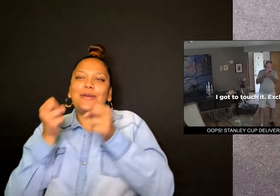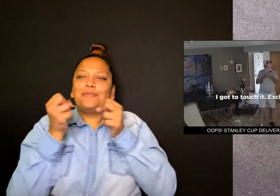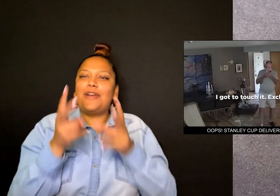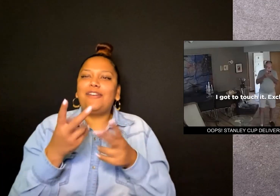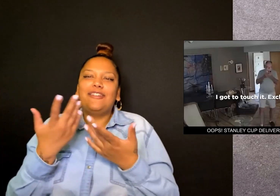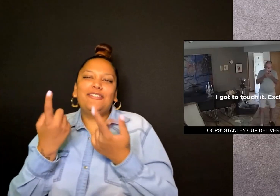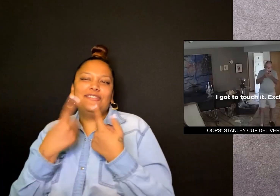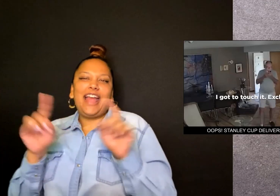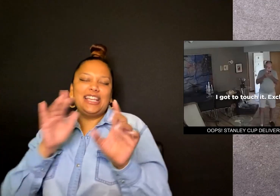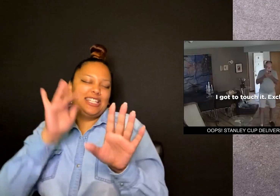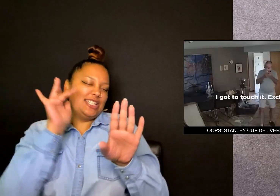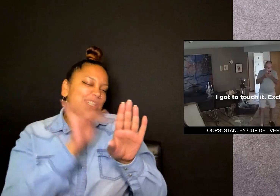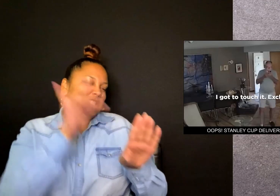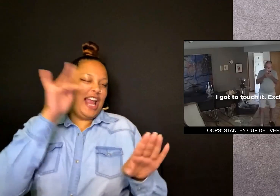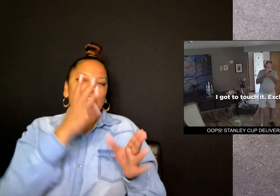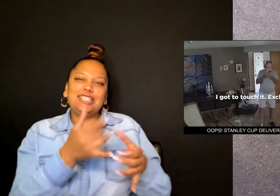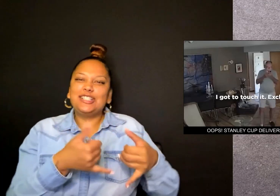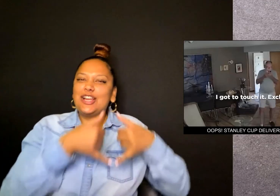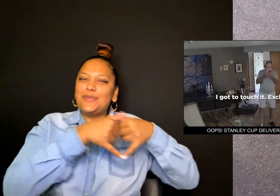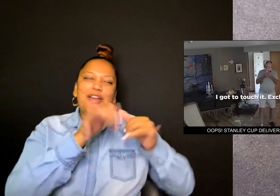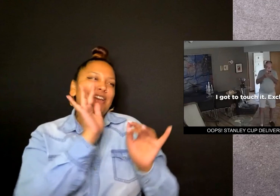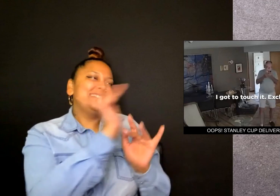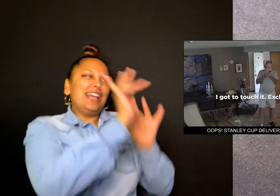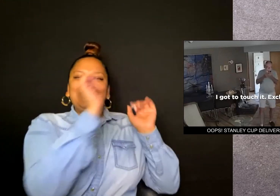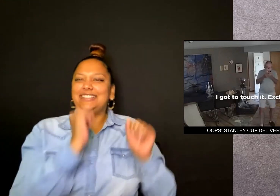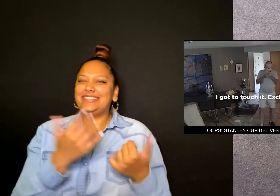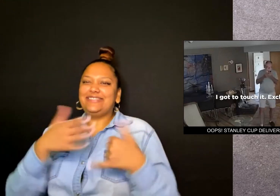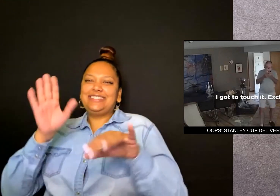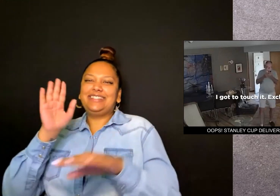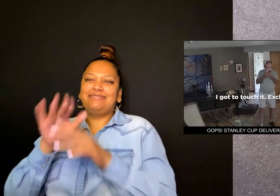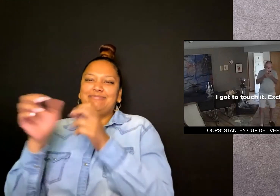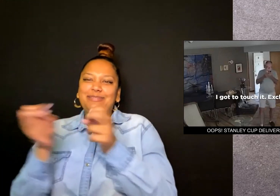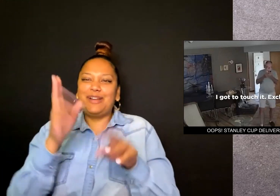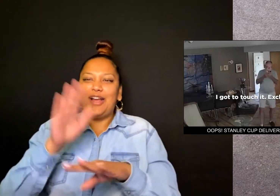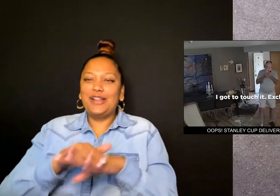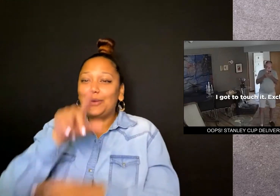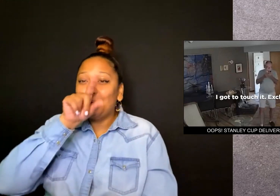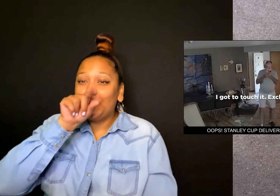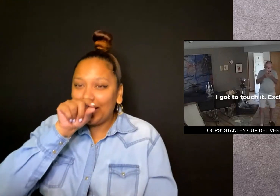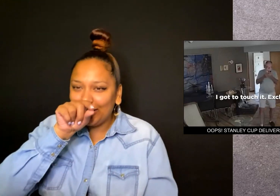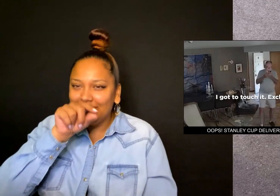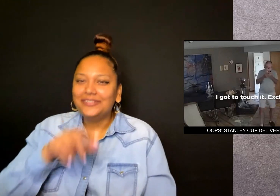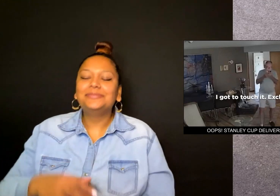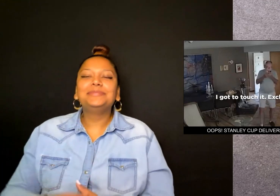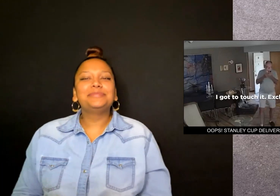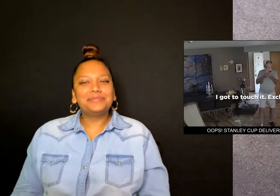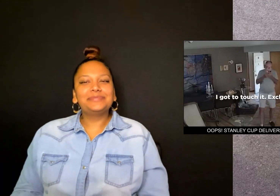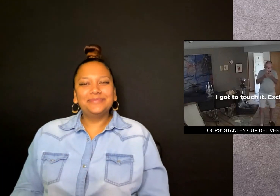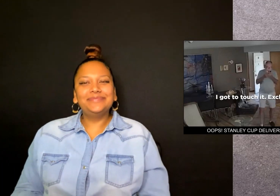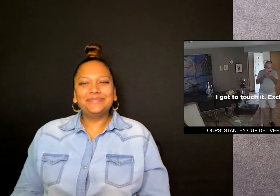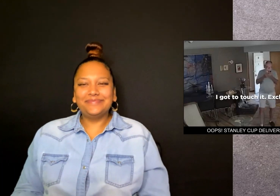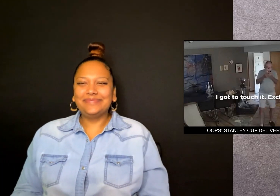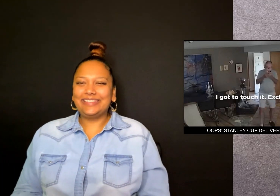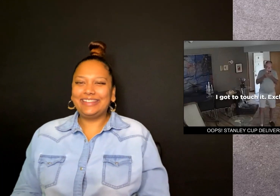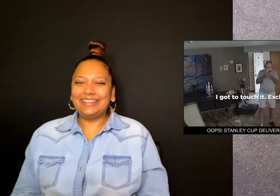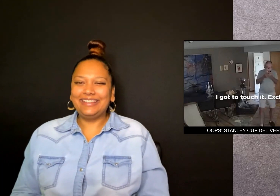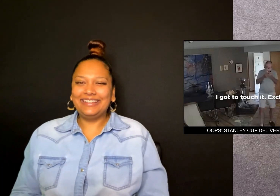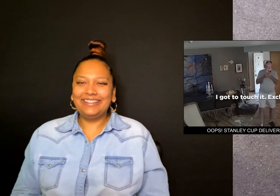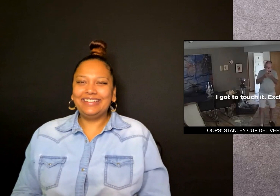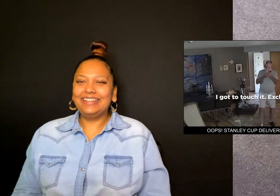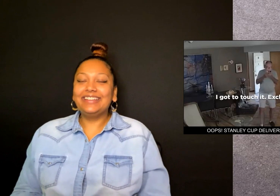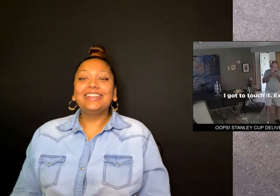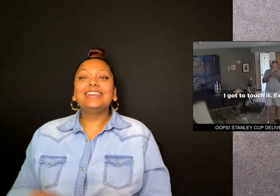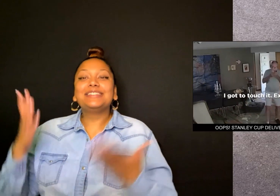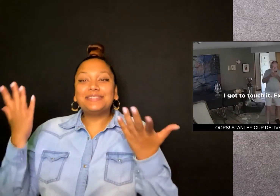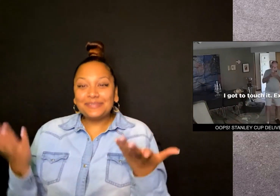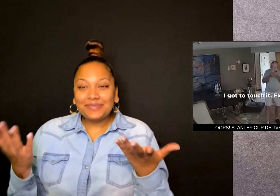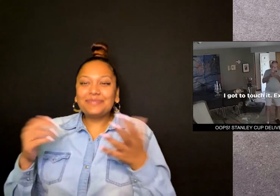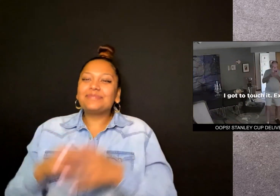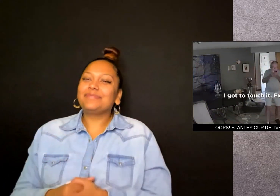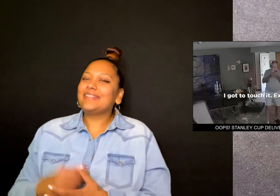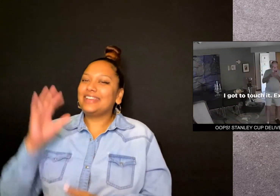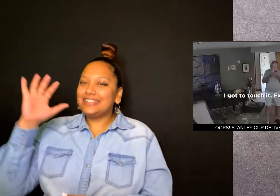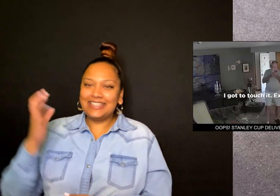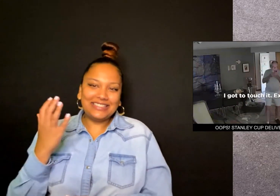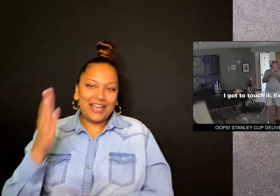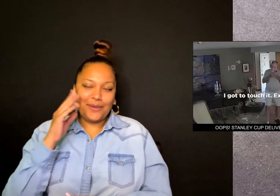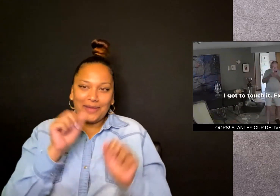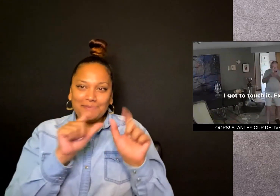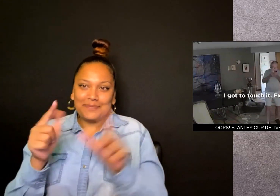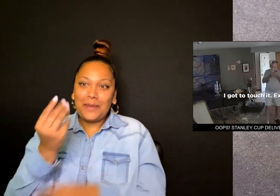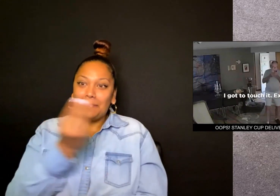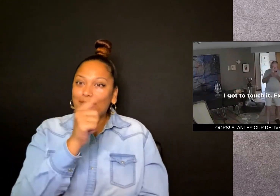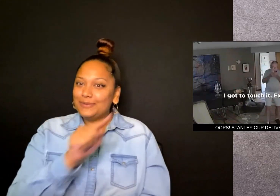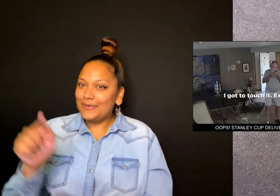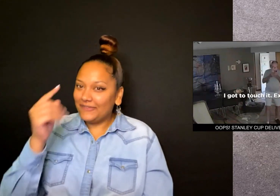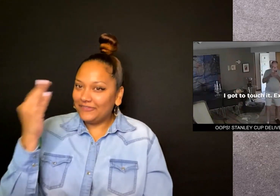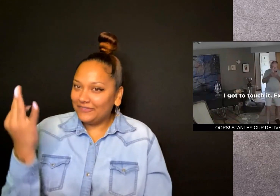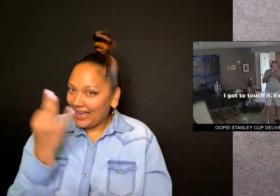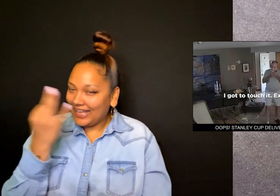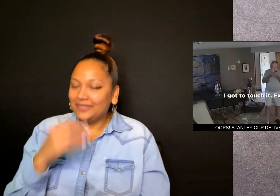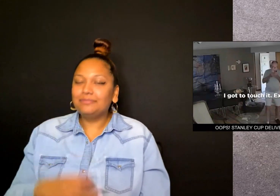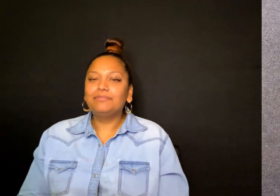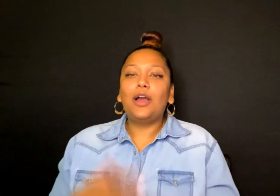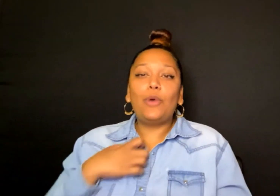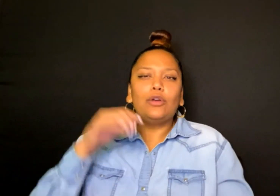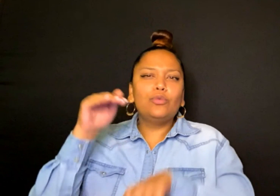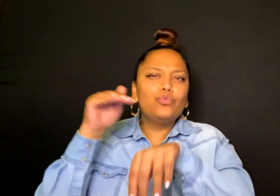they got to touch it first Sign1News will be broadcasting updates Monday through Friday